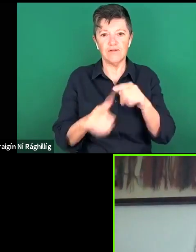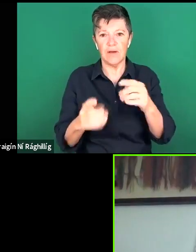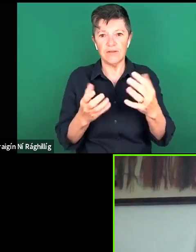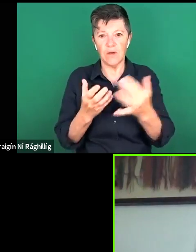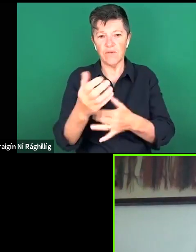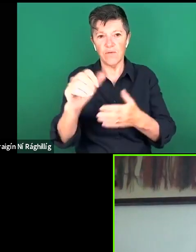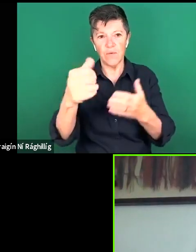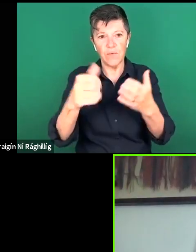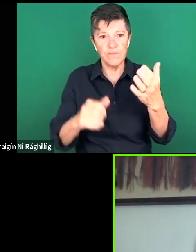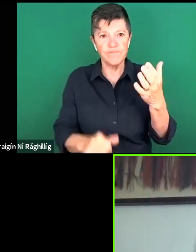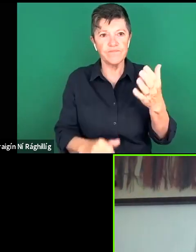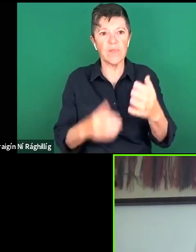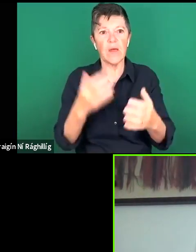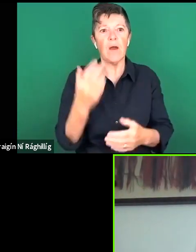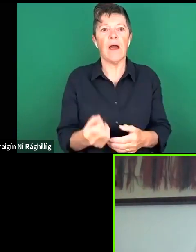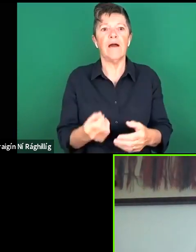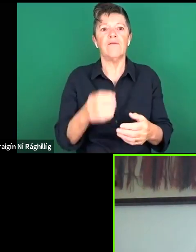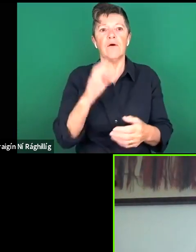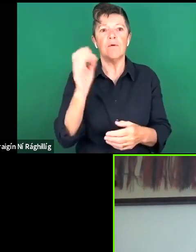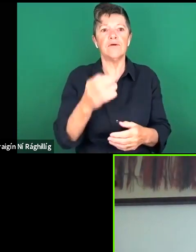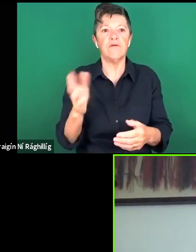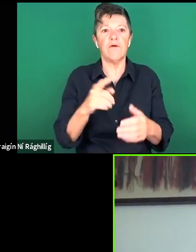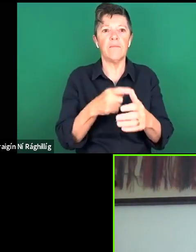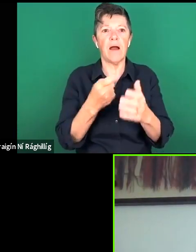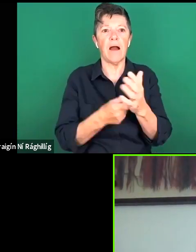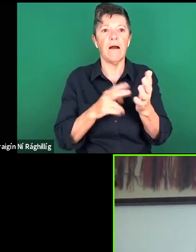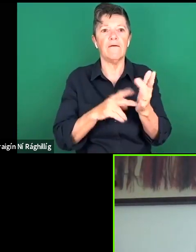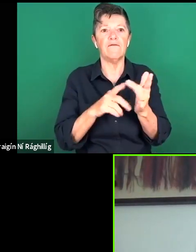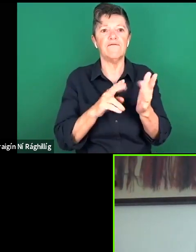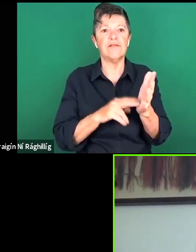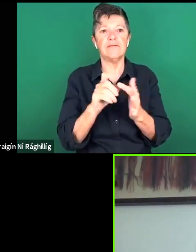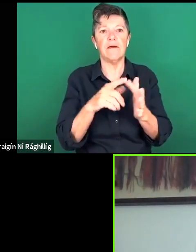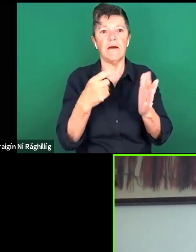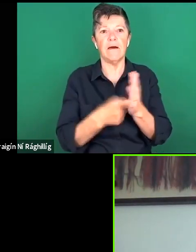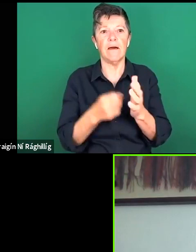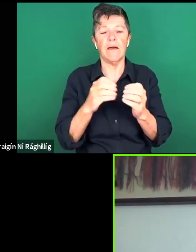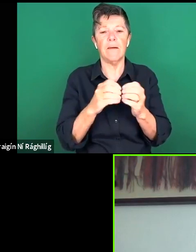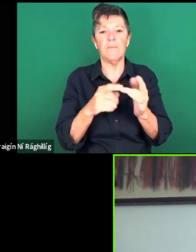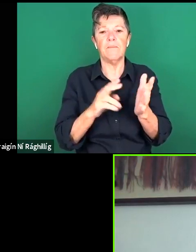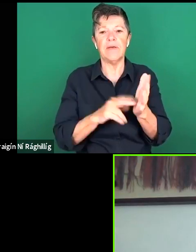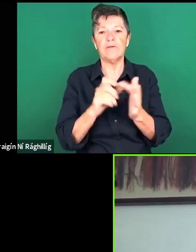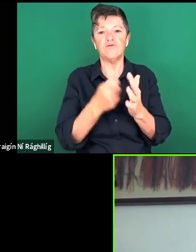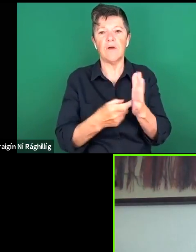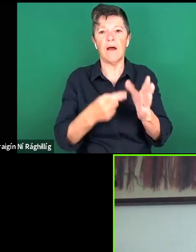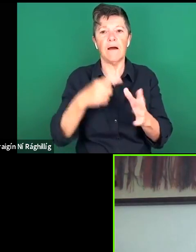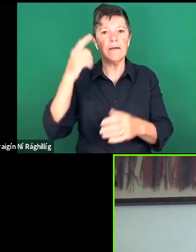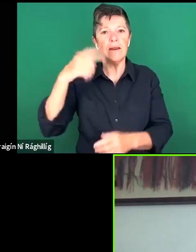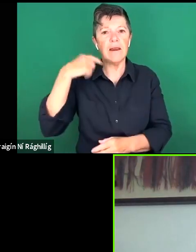goes outwards and incorporates more territories